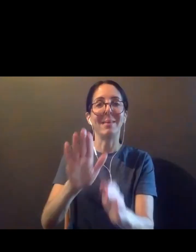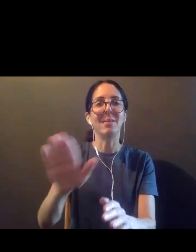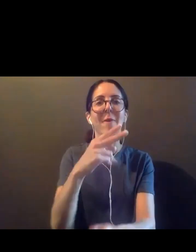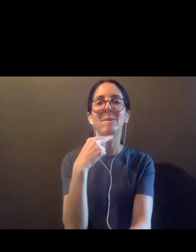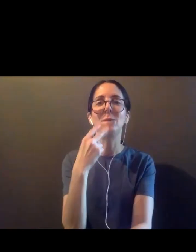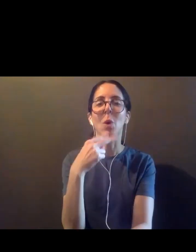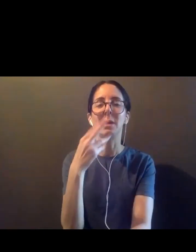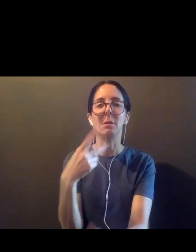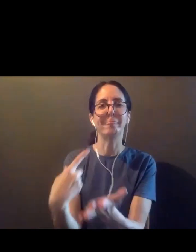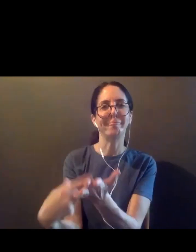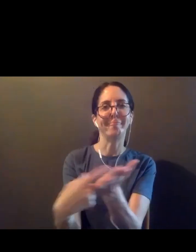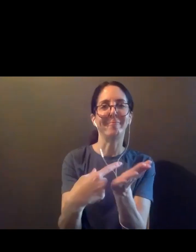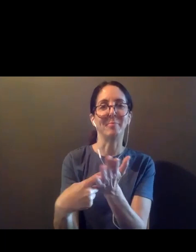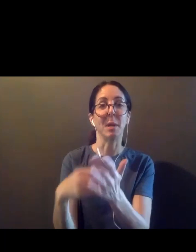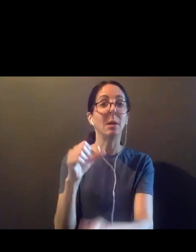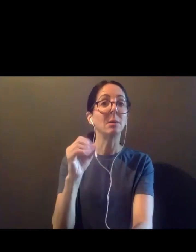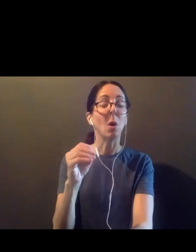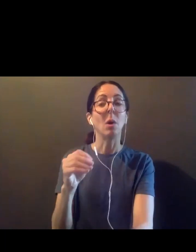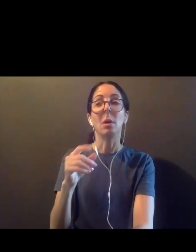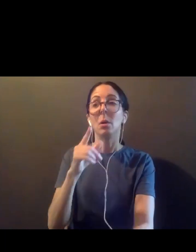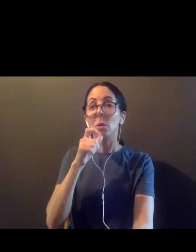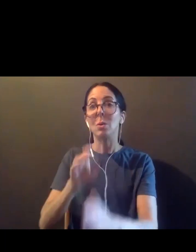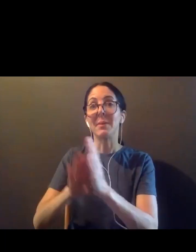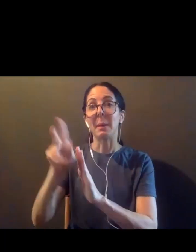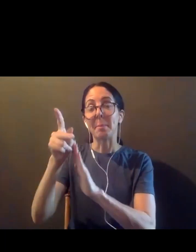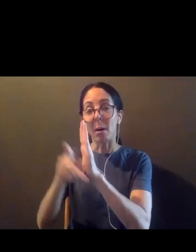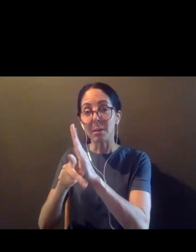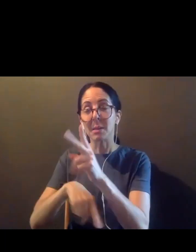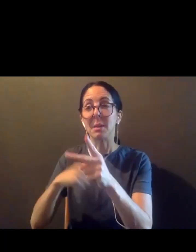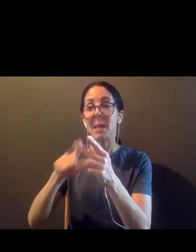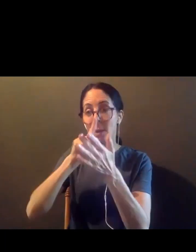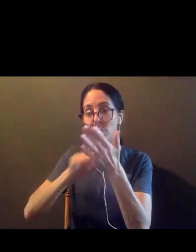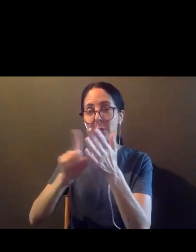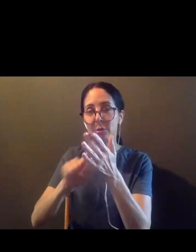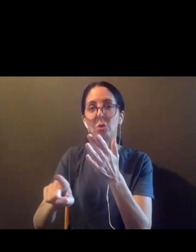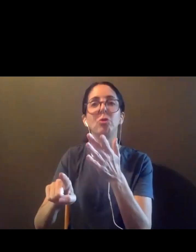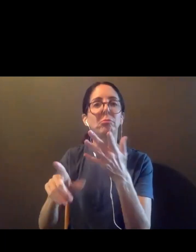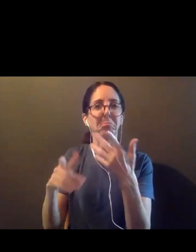So that the policies, the research is informed.